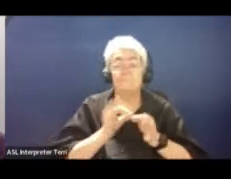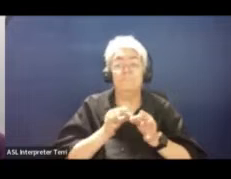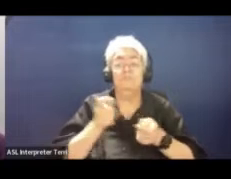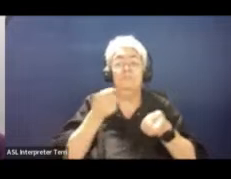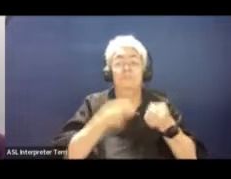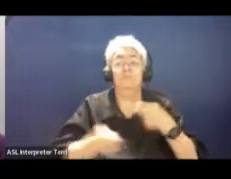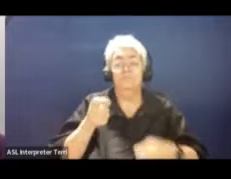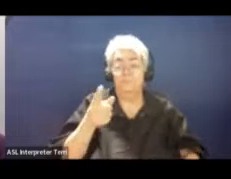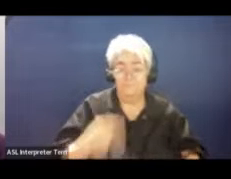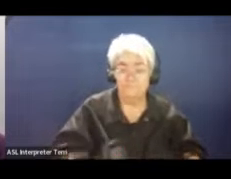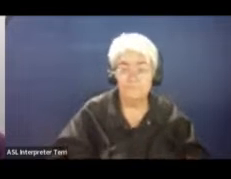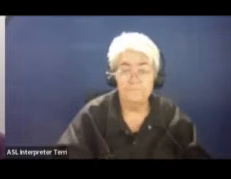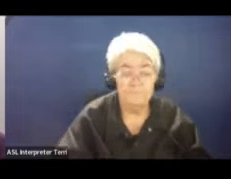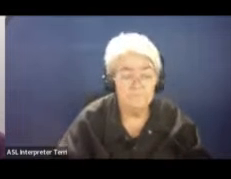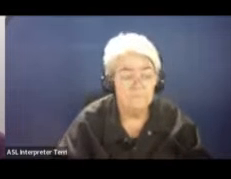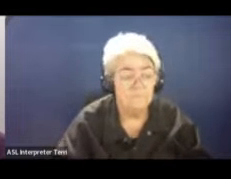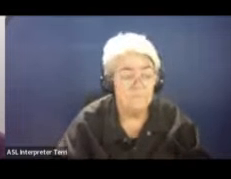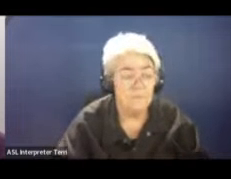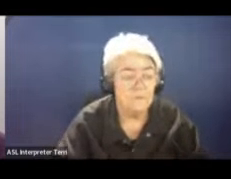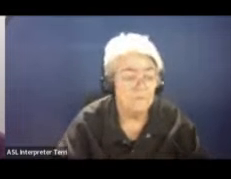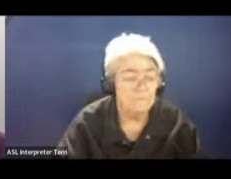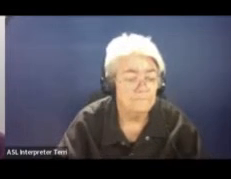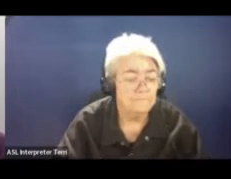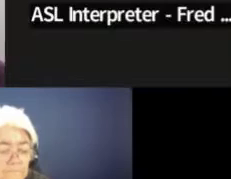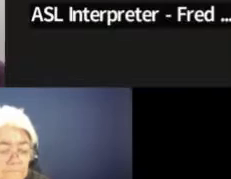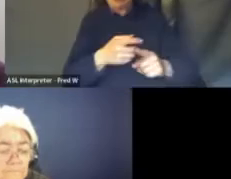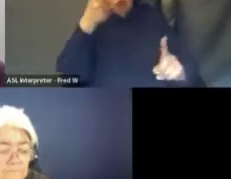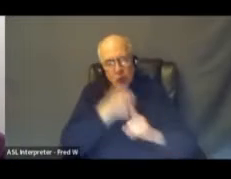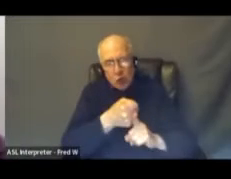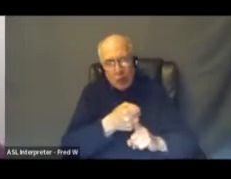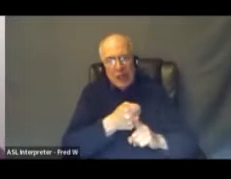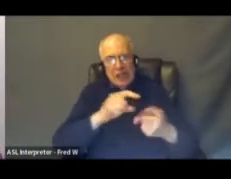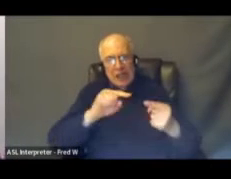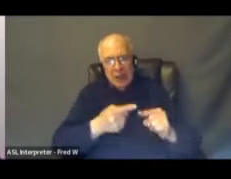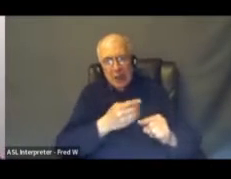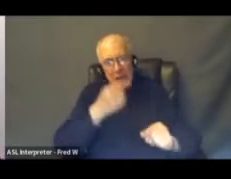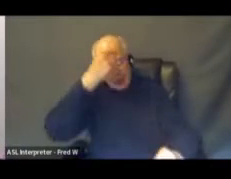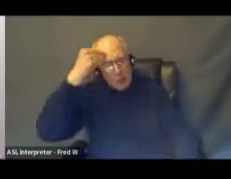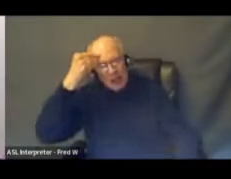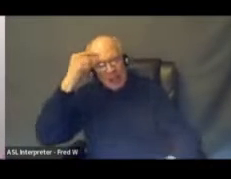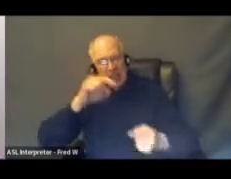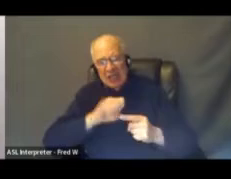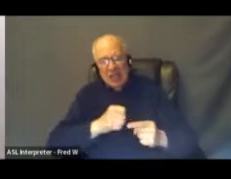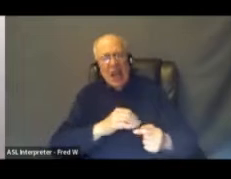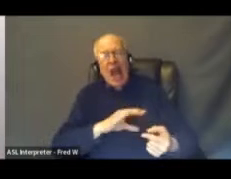We've already talked a bit about traumatic and non traumatic injuries. The OSU has the updated OSU has both external